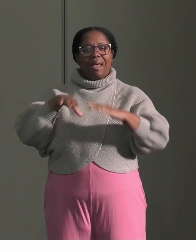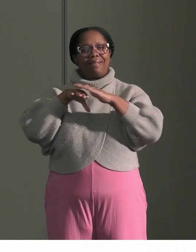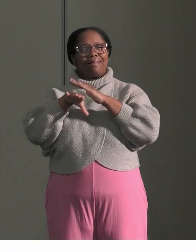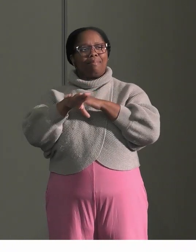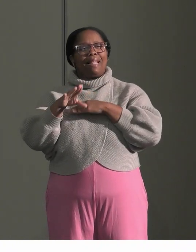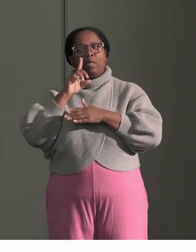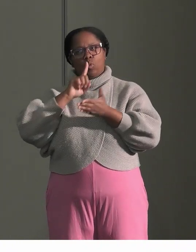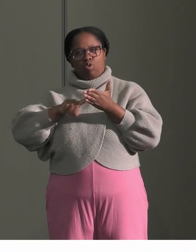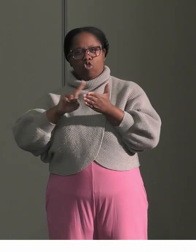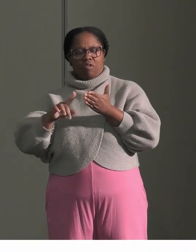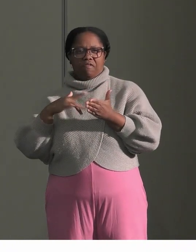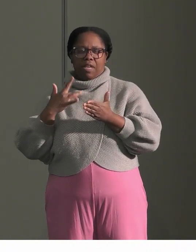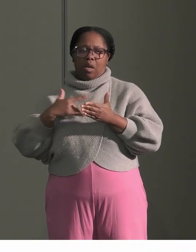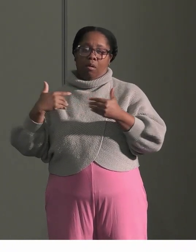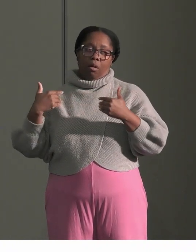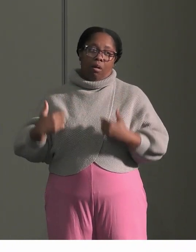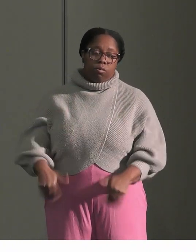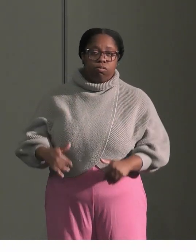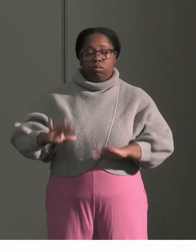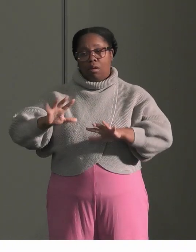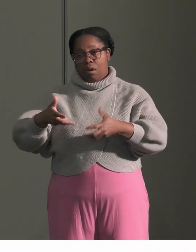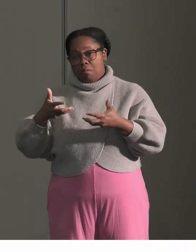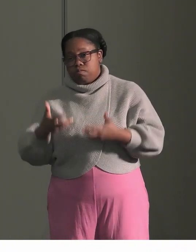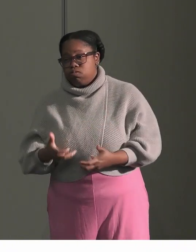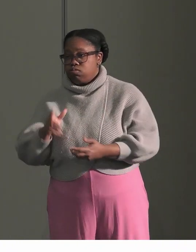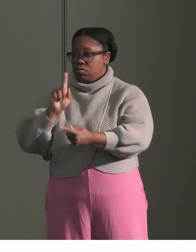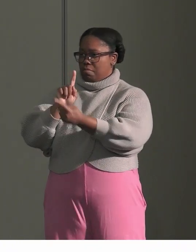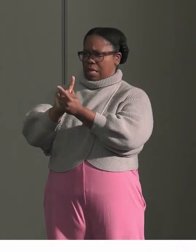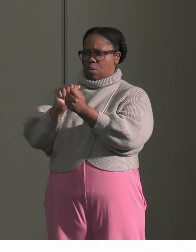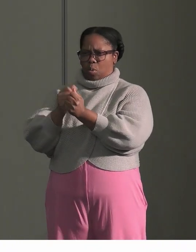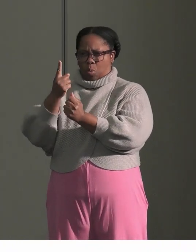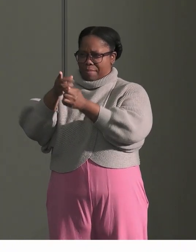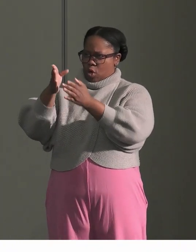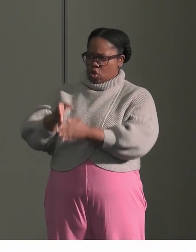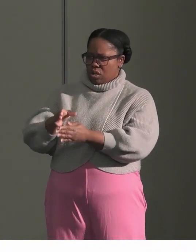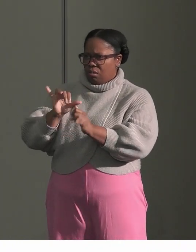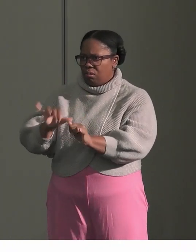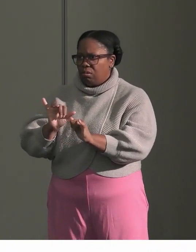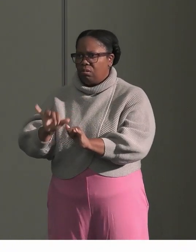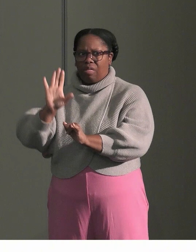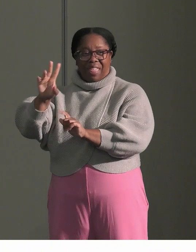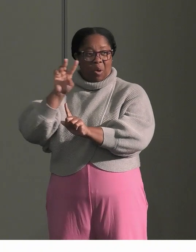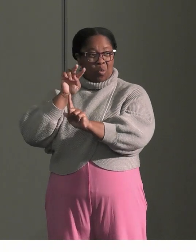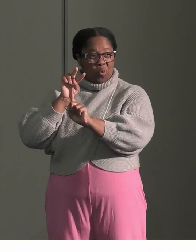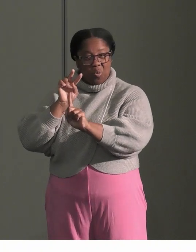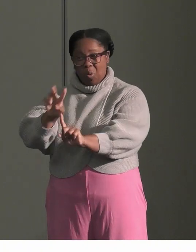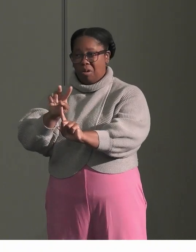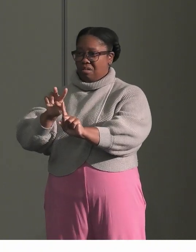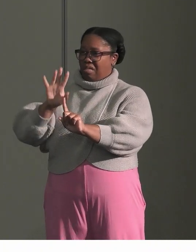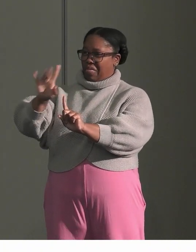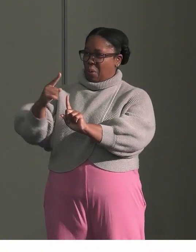feels, you meet with one person you learn so much from their one exploration of going through a